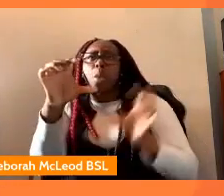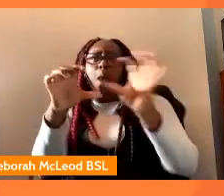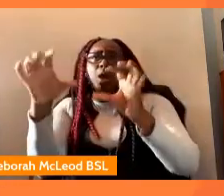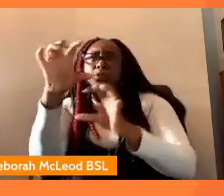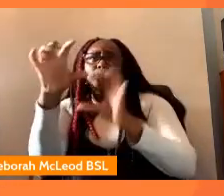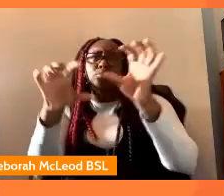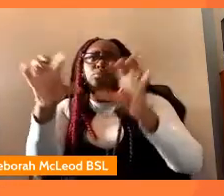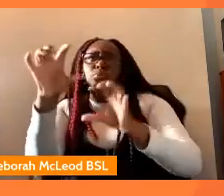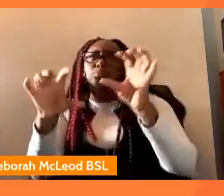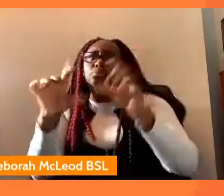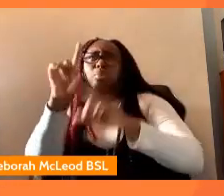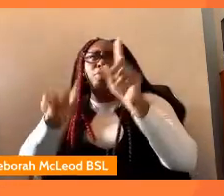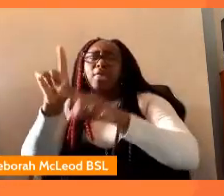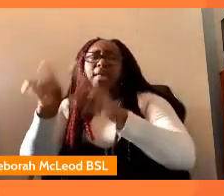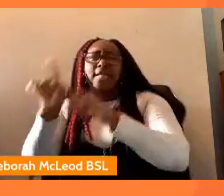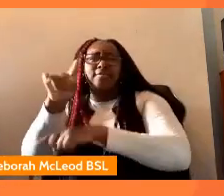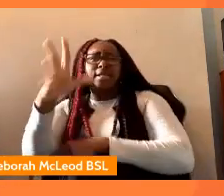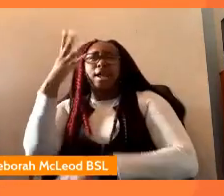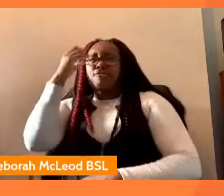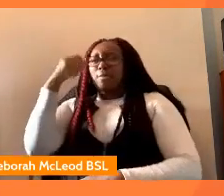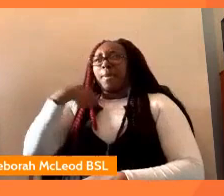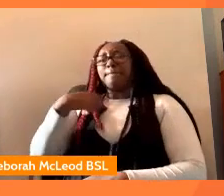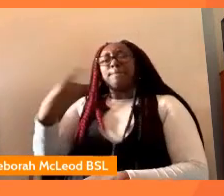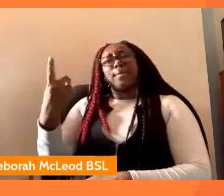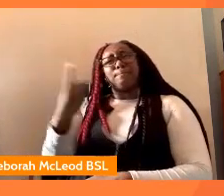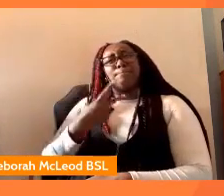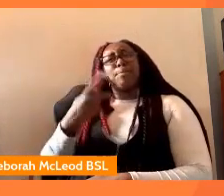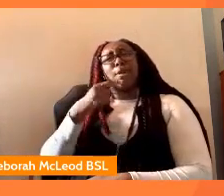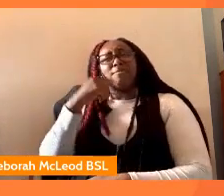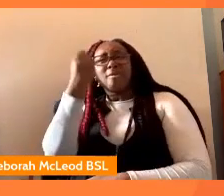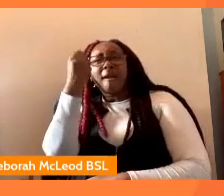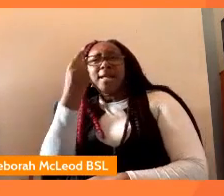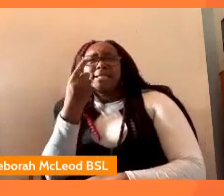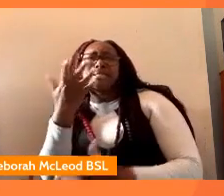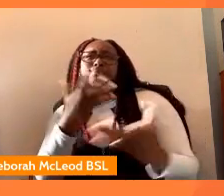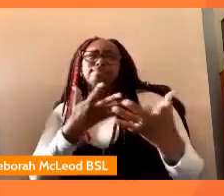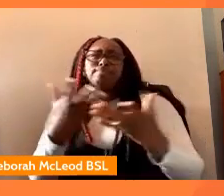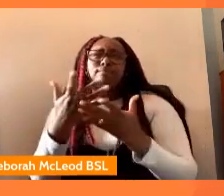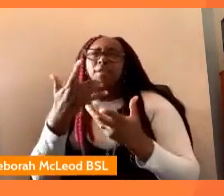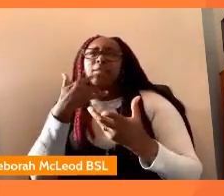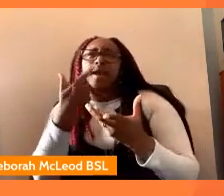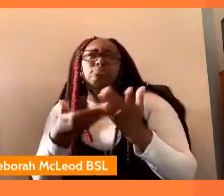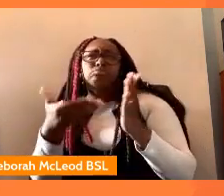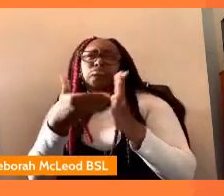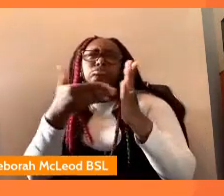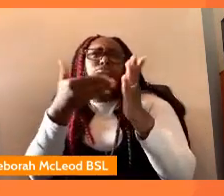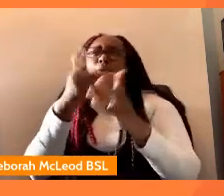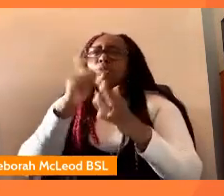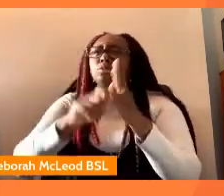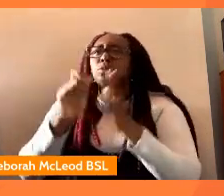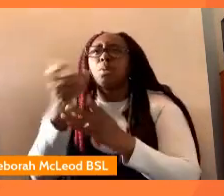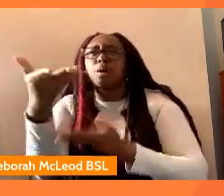And I remember when Crossover and I were coming up with ideas for the pitch for the Commonwealth Games and we knew that we had to work with